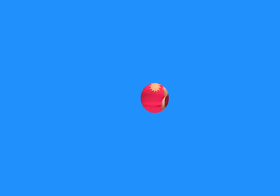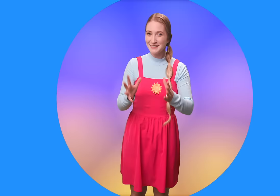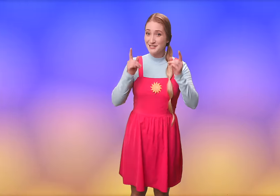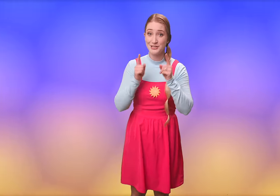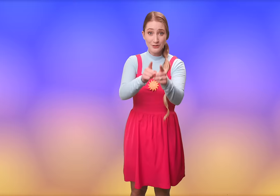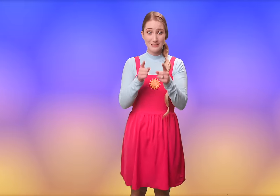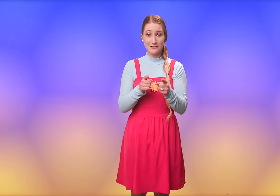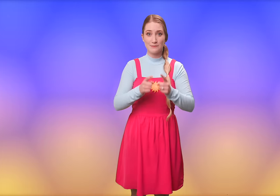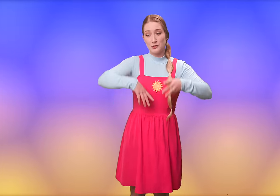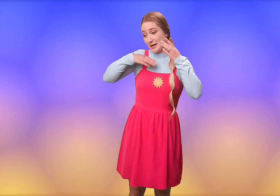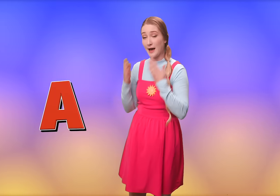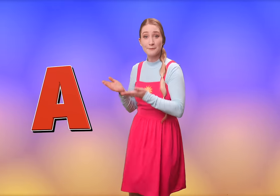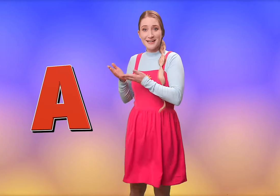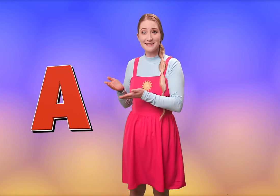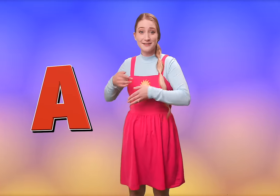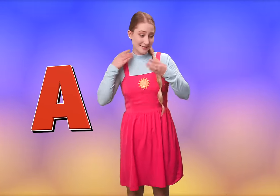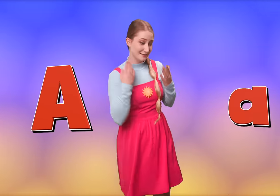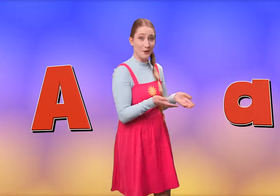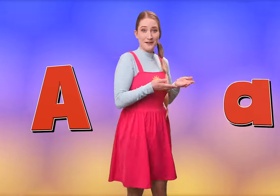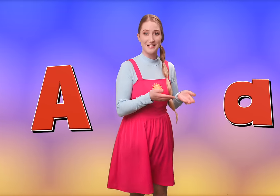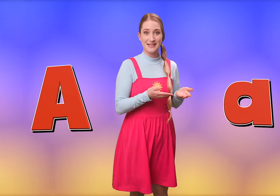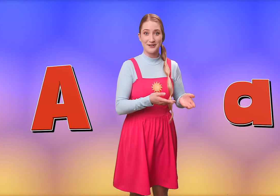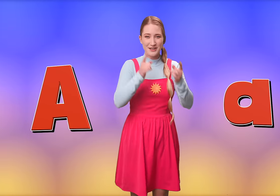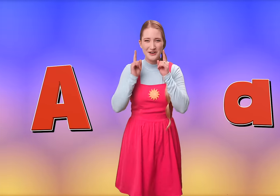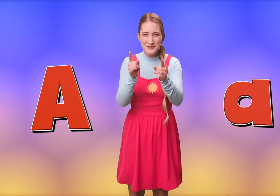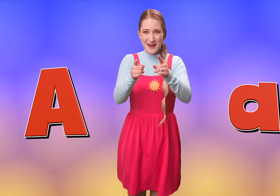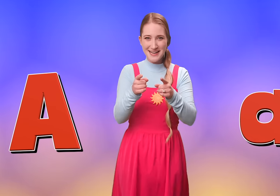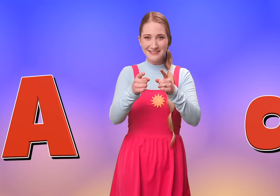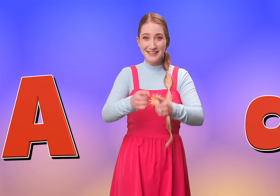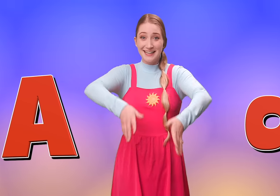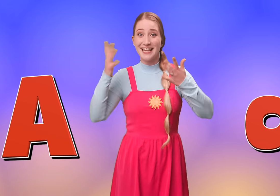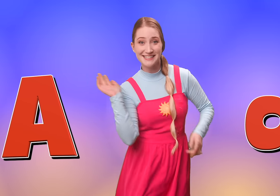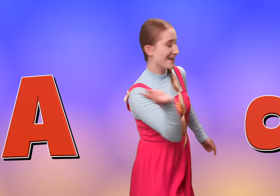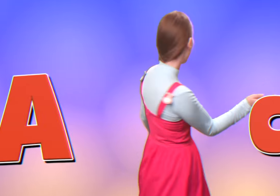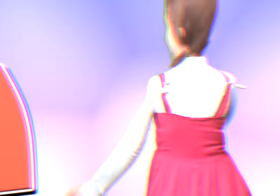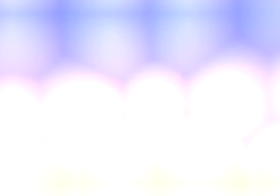I'm gonna teach you the difference between uppercase letters and lowercase letters. Are you ready? Let's go.